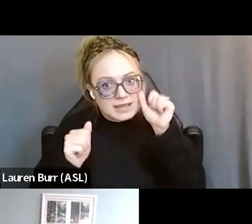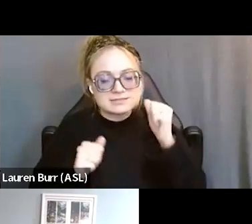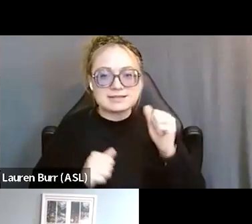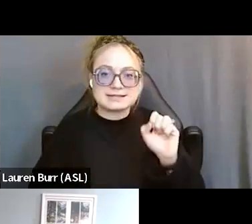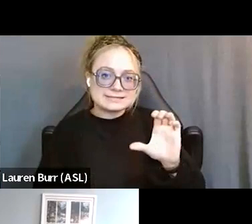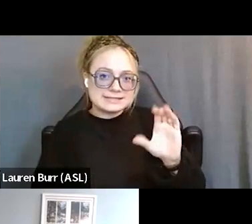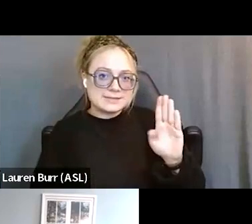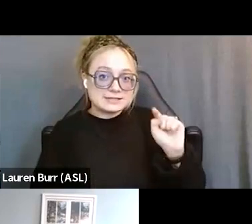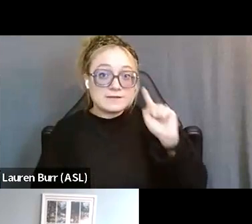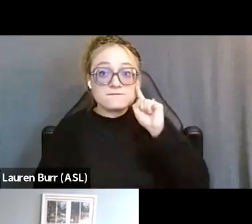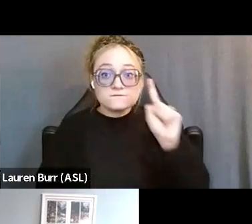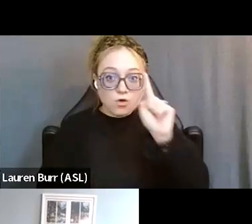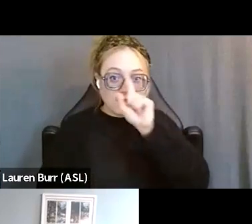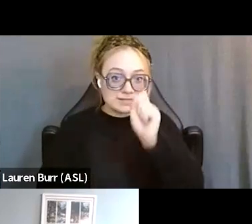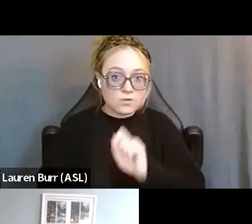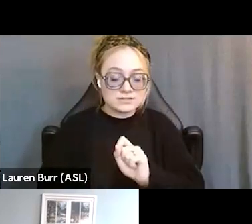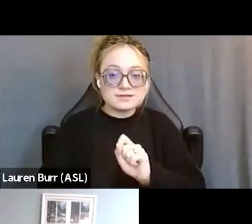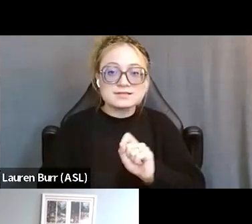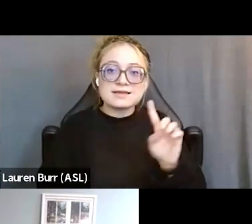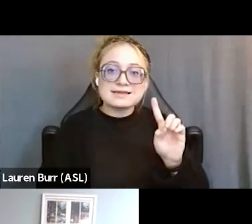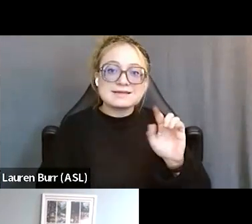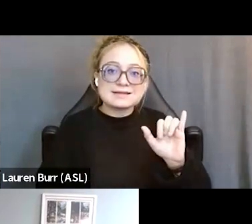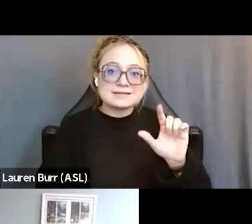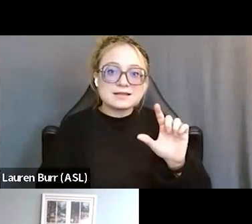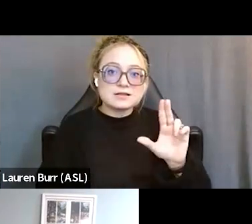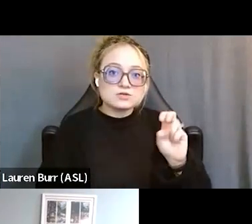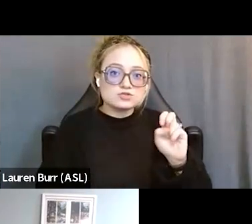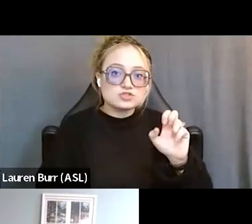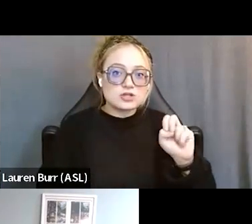is delusions, interpretations of hallucinations,